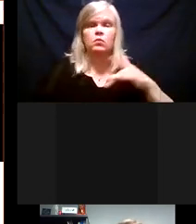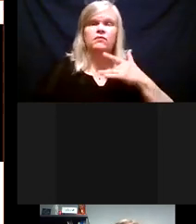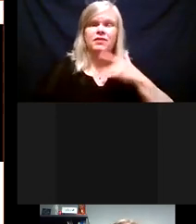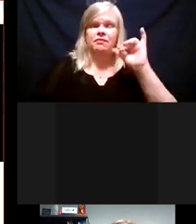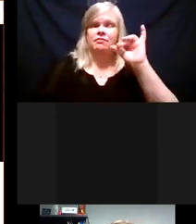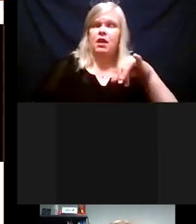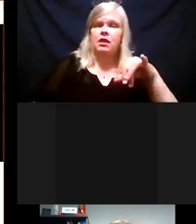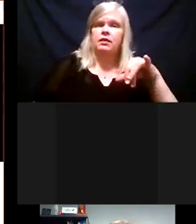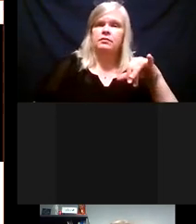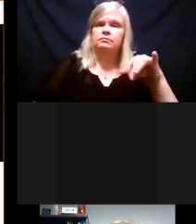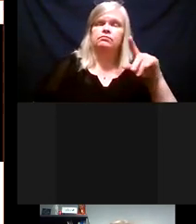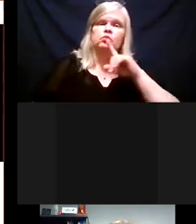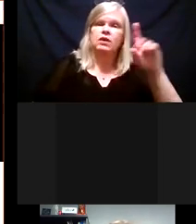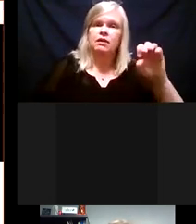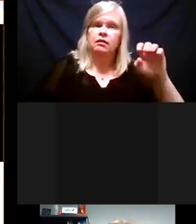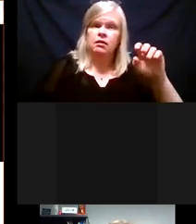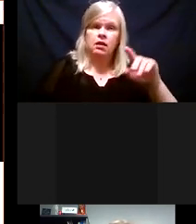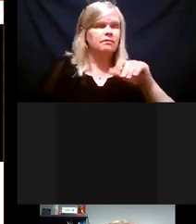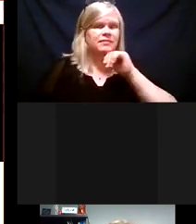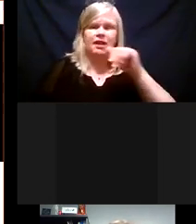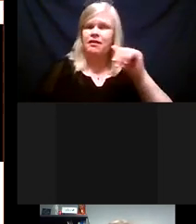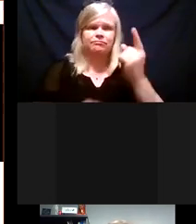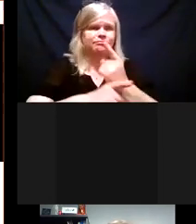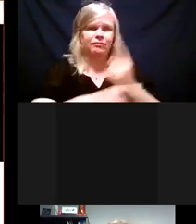UNETHICAL TO FORCE A MINOR TO UNDERGO SUCH AN EXAMINATION